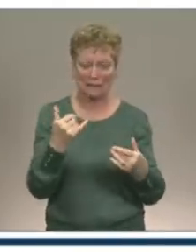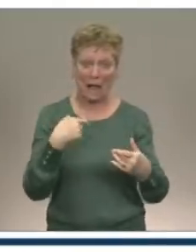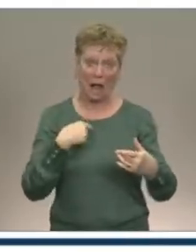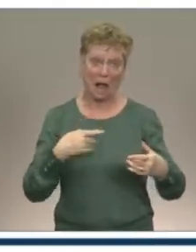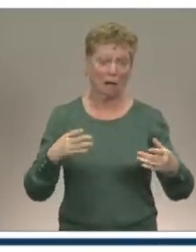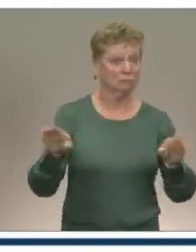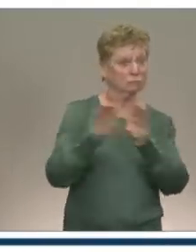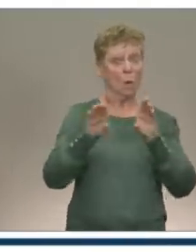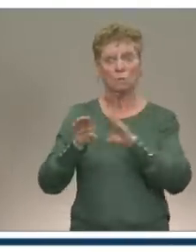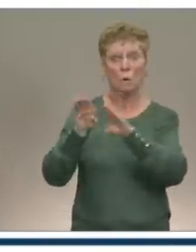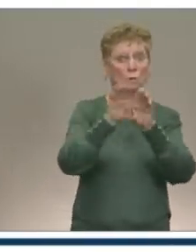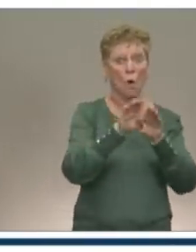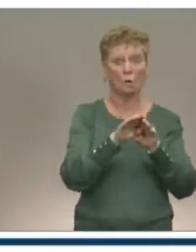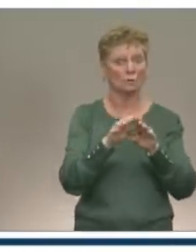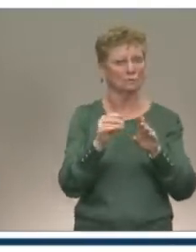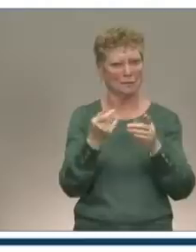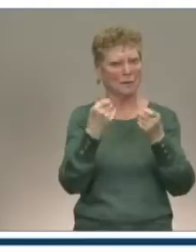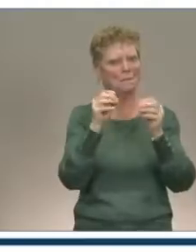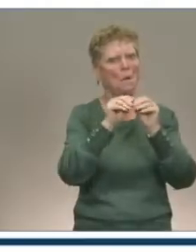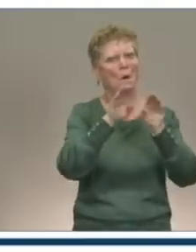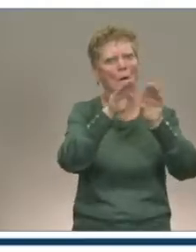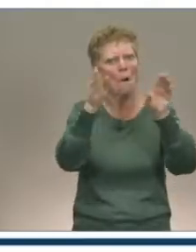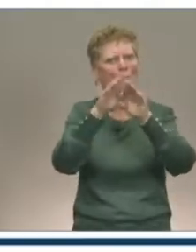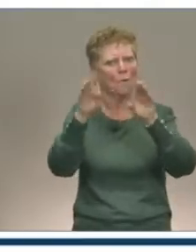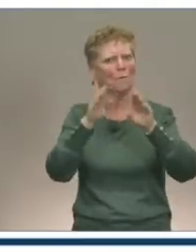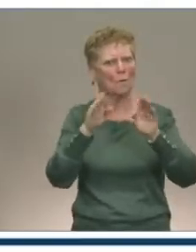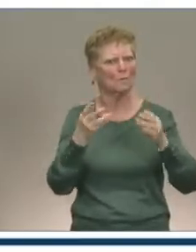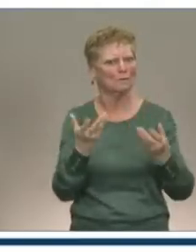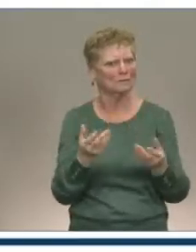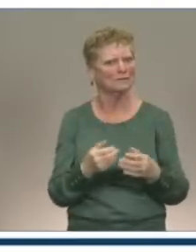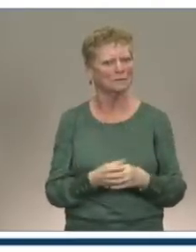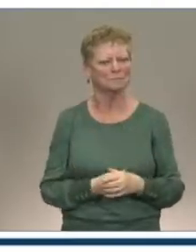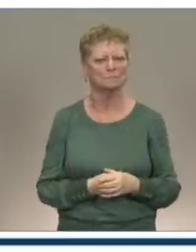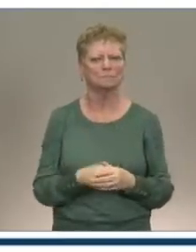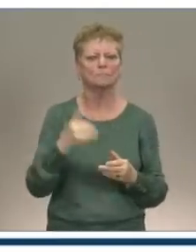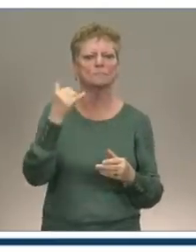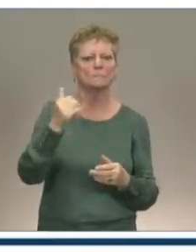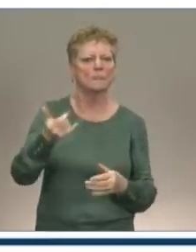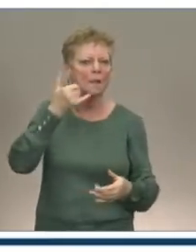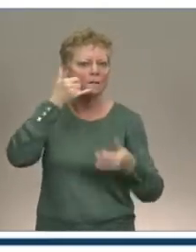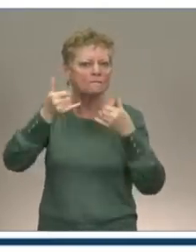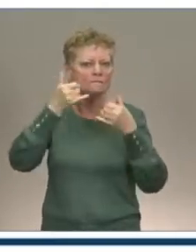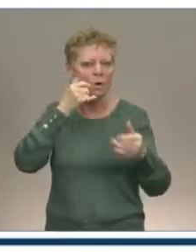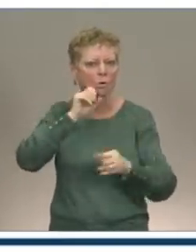than we had last year we'll now move to the phones starting with john mcginnis with ctv